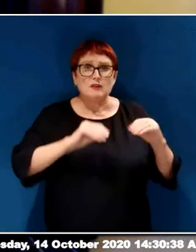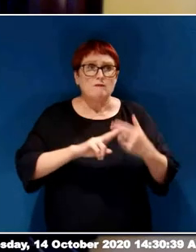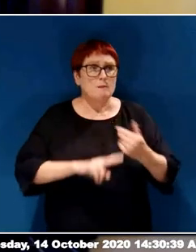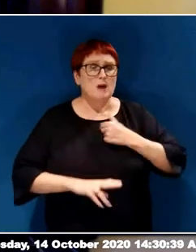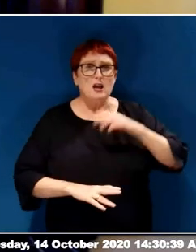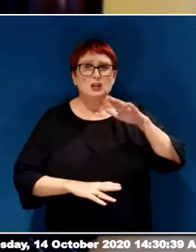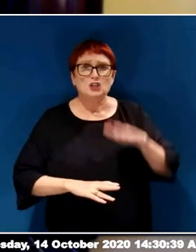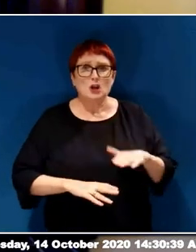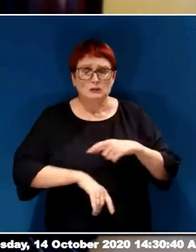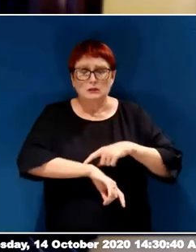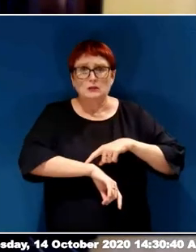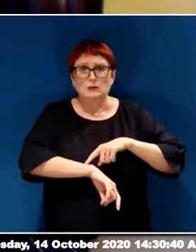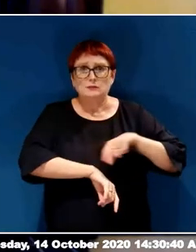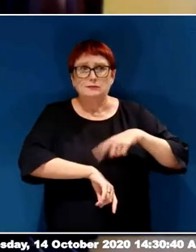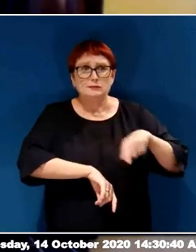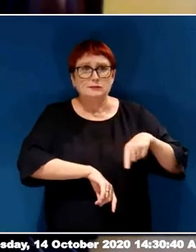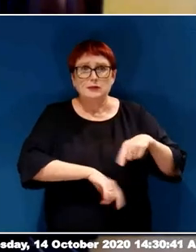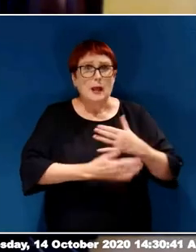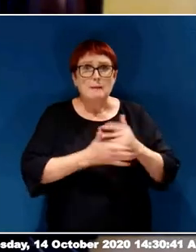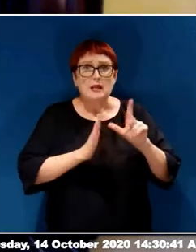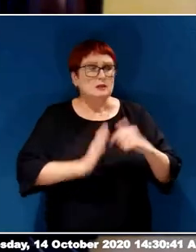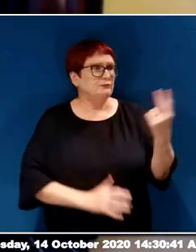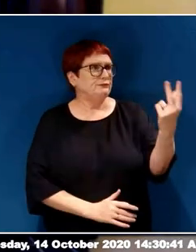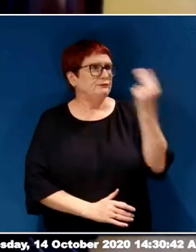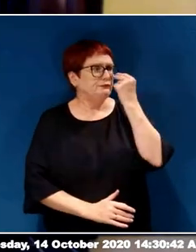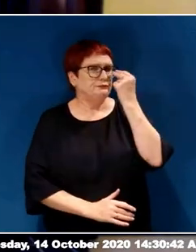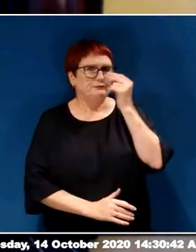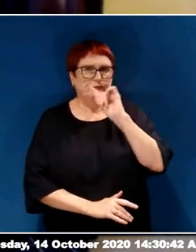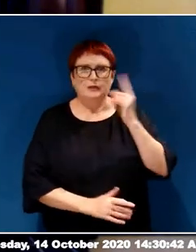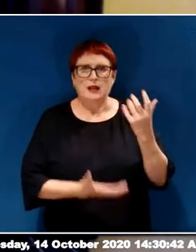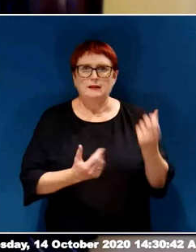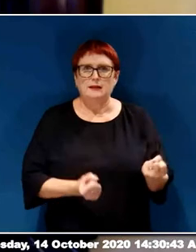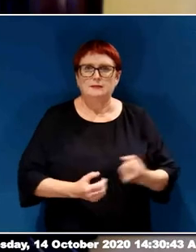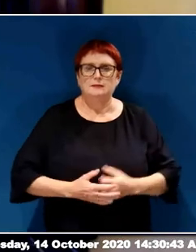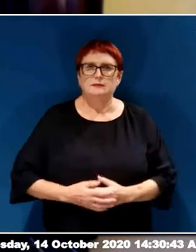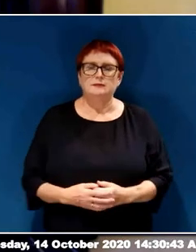education and the ultimate segregation of that child, we can see that the